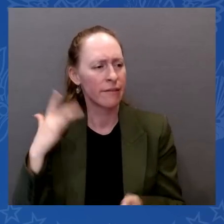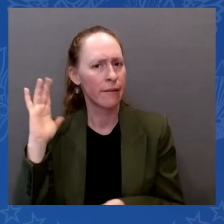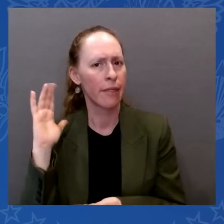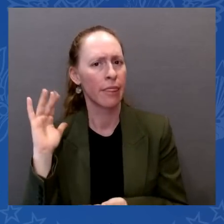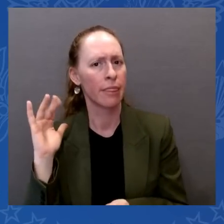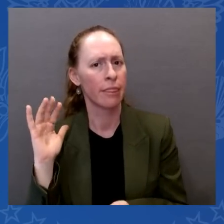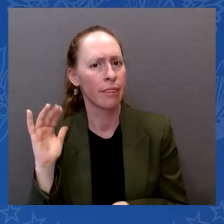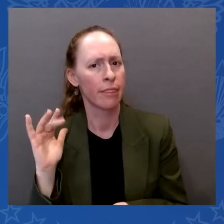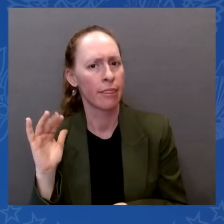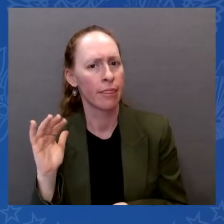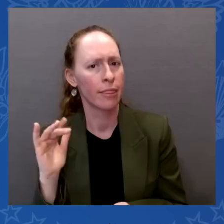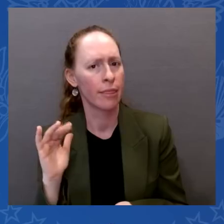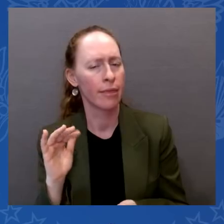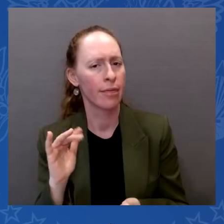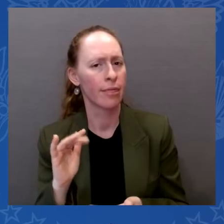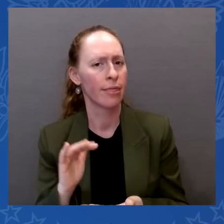Now we're sending products overseas --